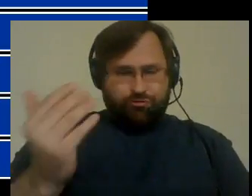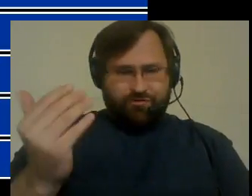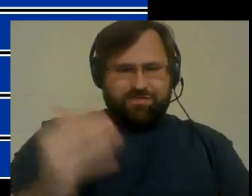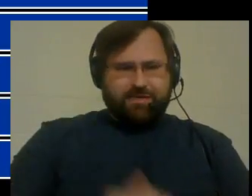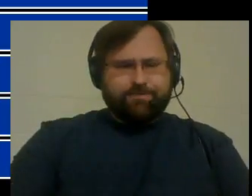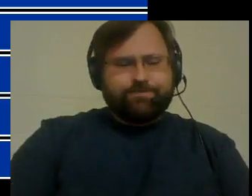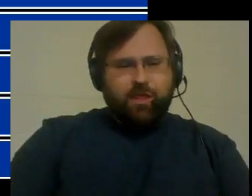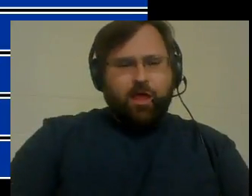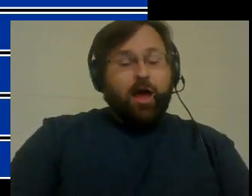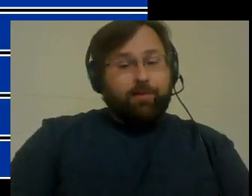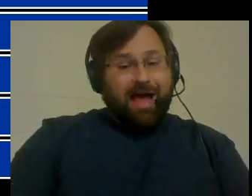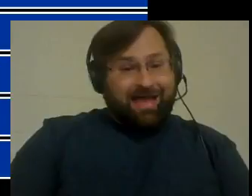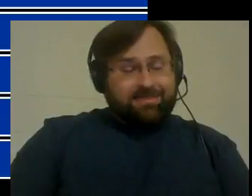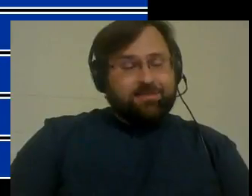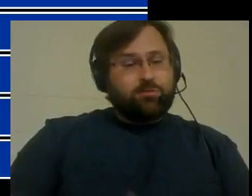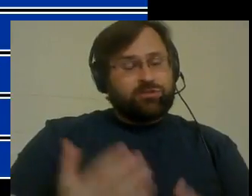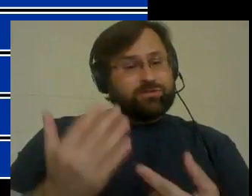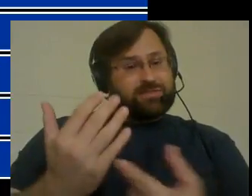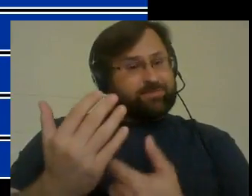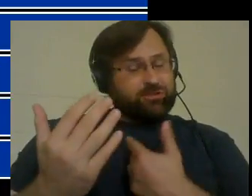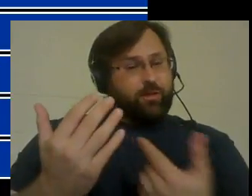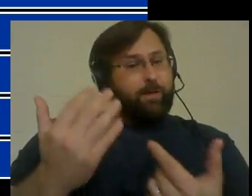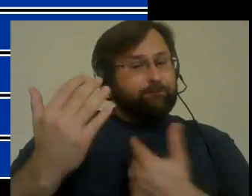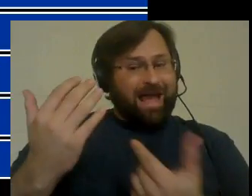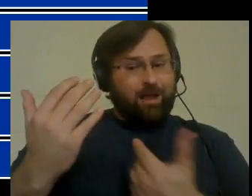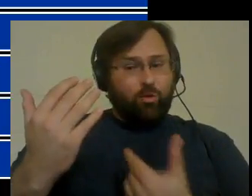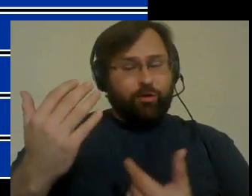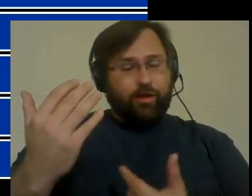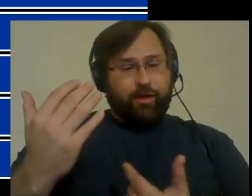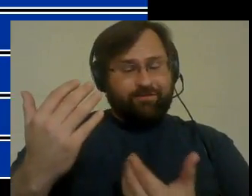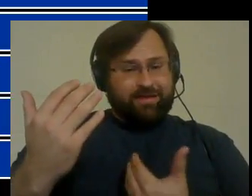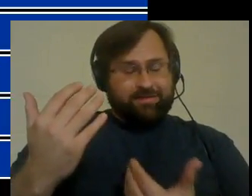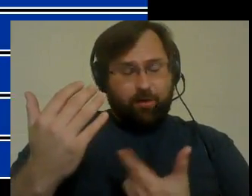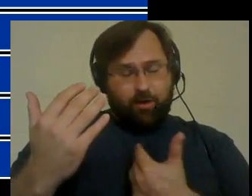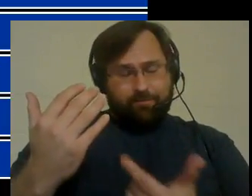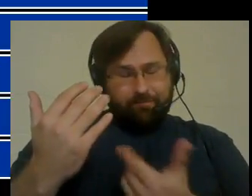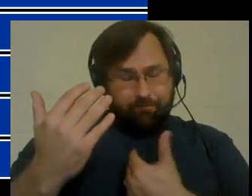height which uses a special backward